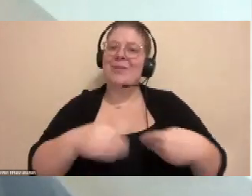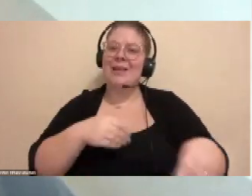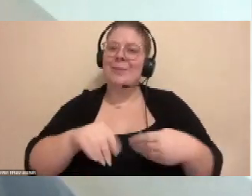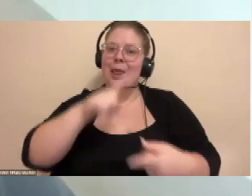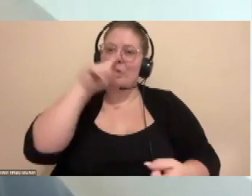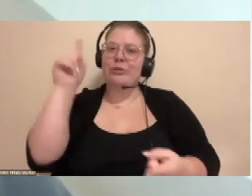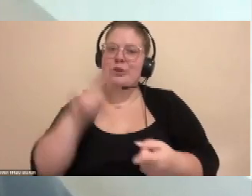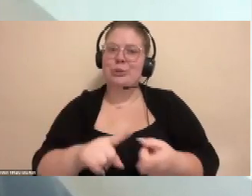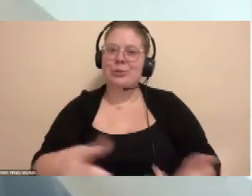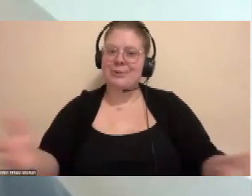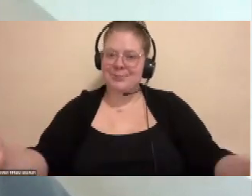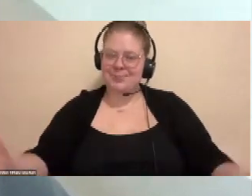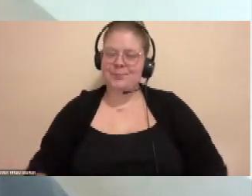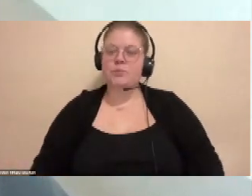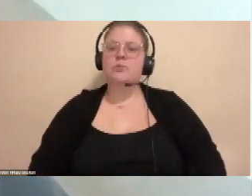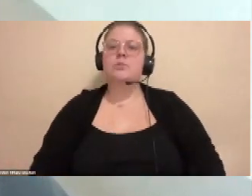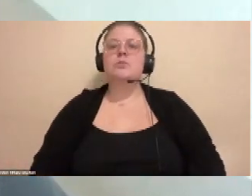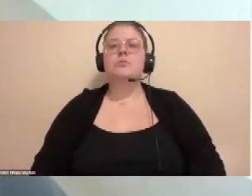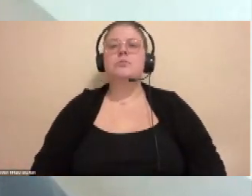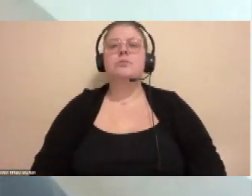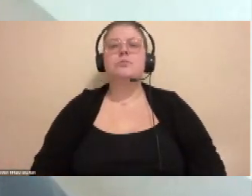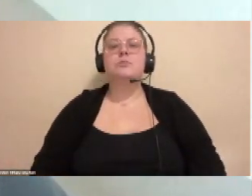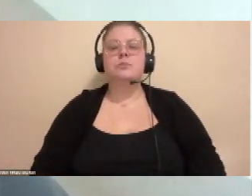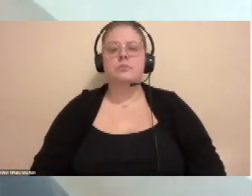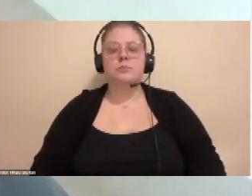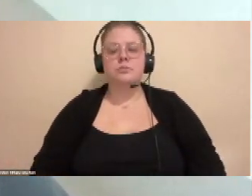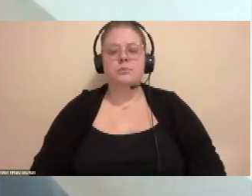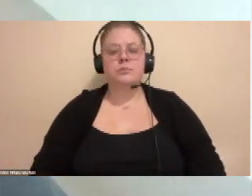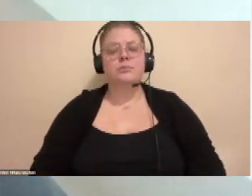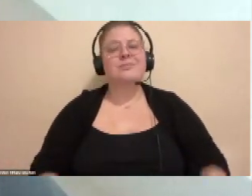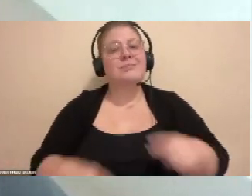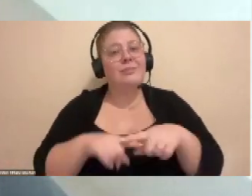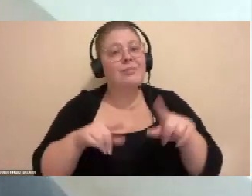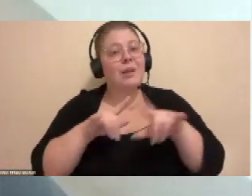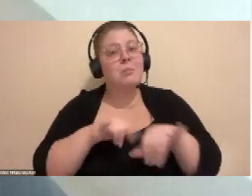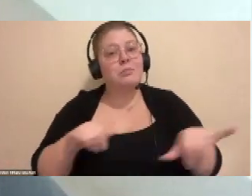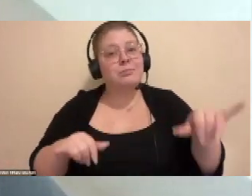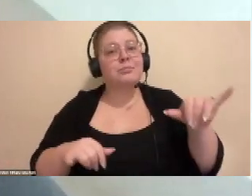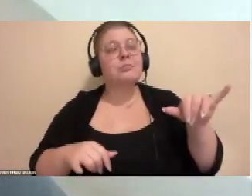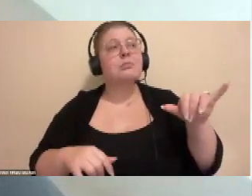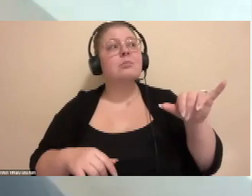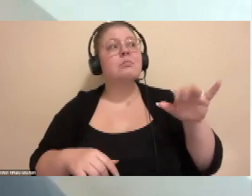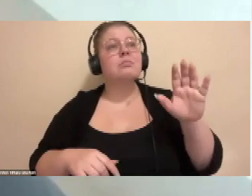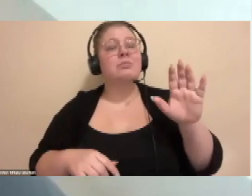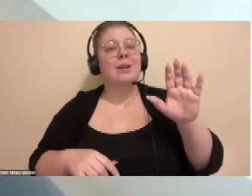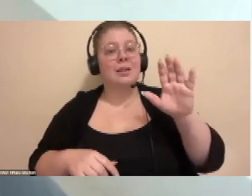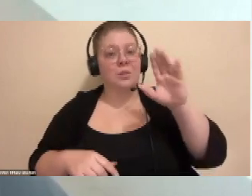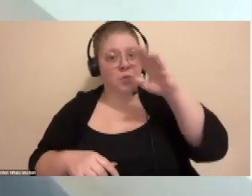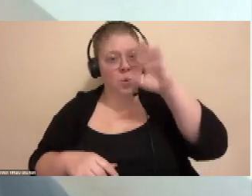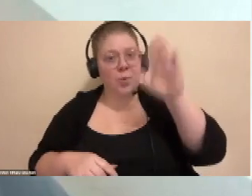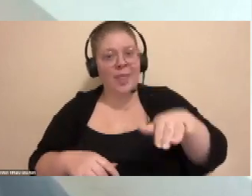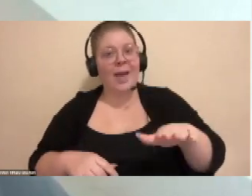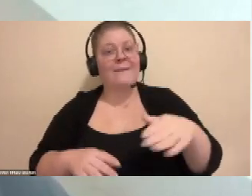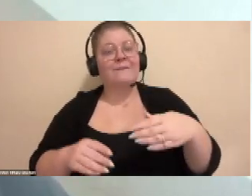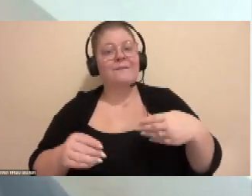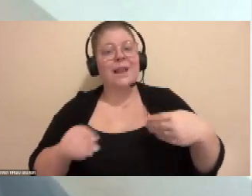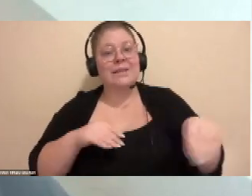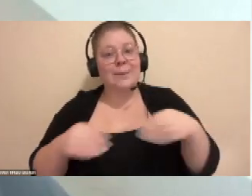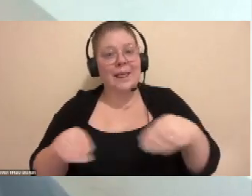At the same time, I think we also know that that flexibility that can be really